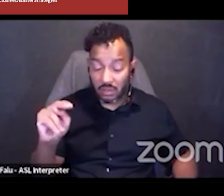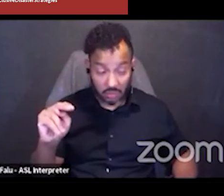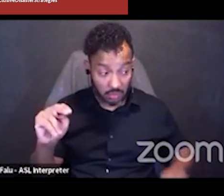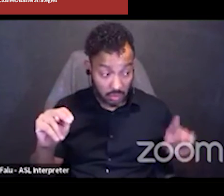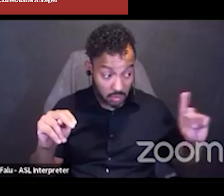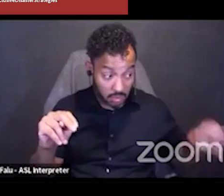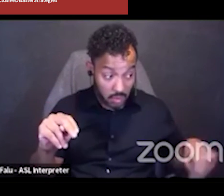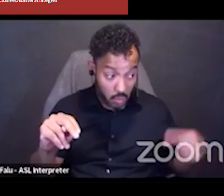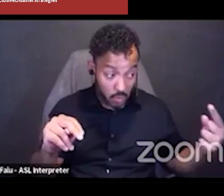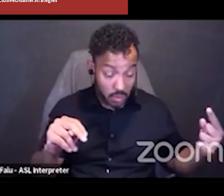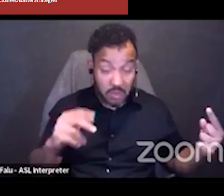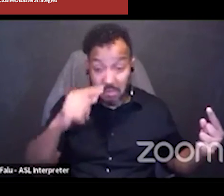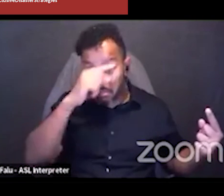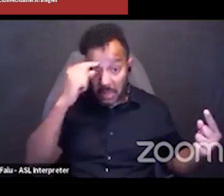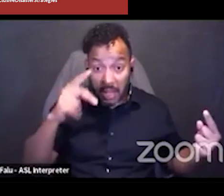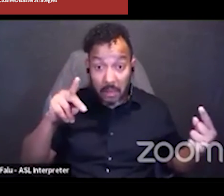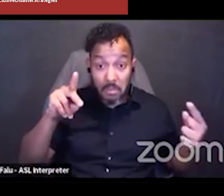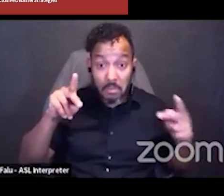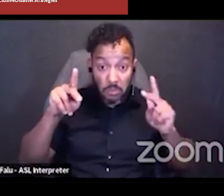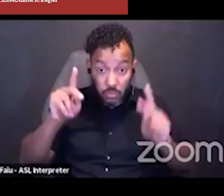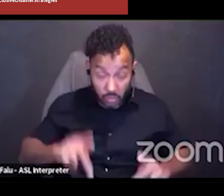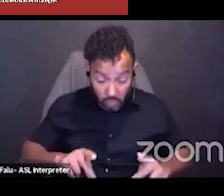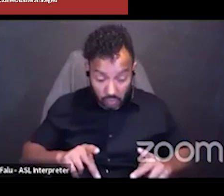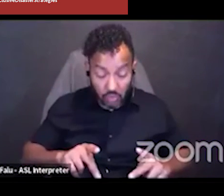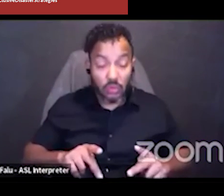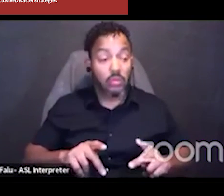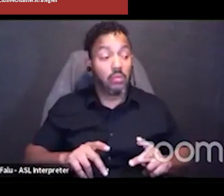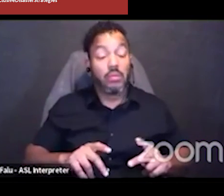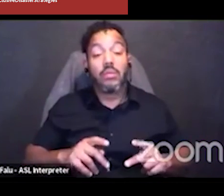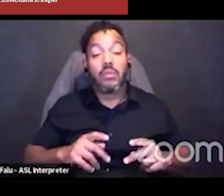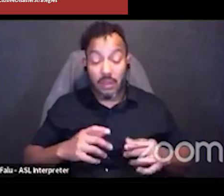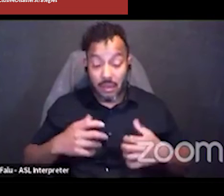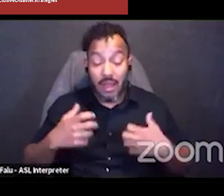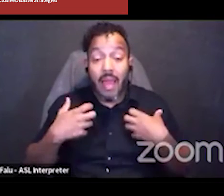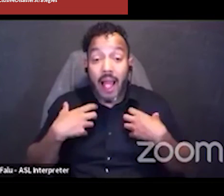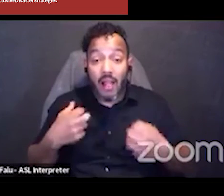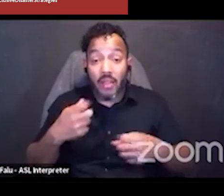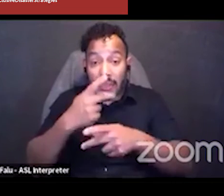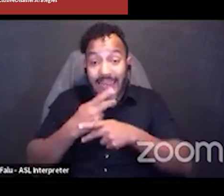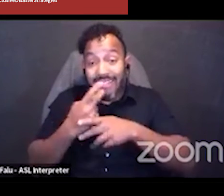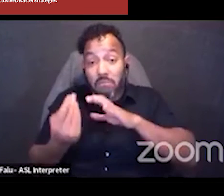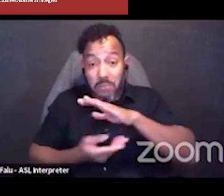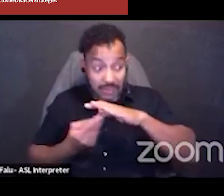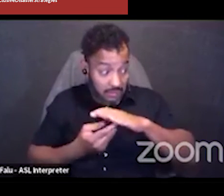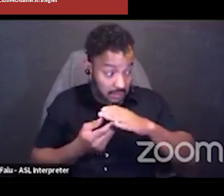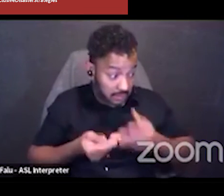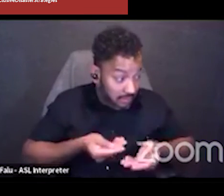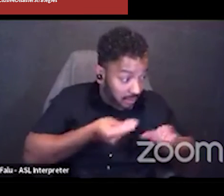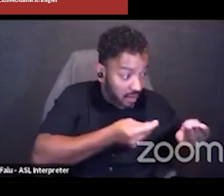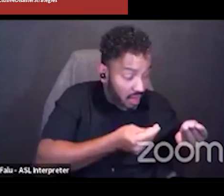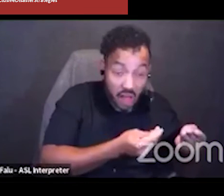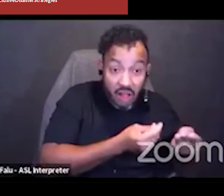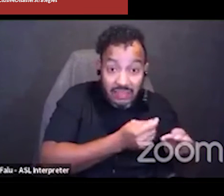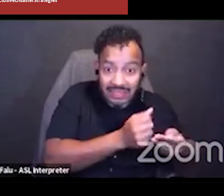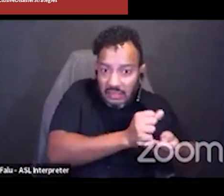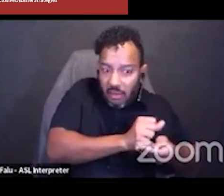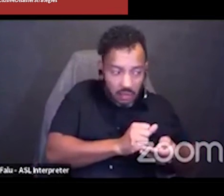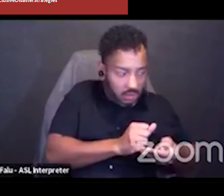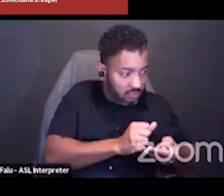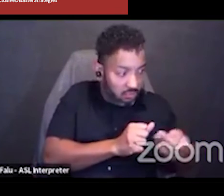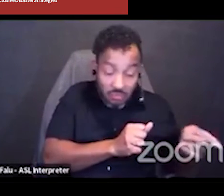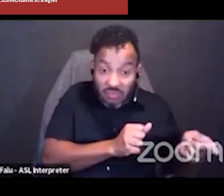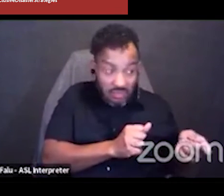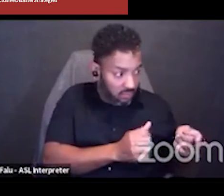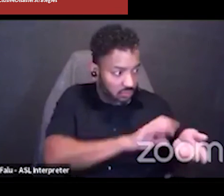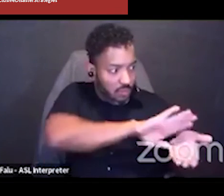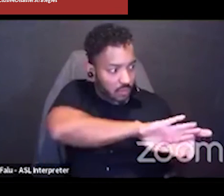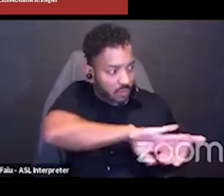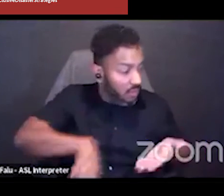Basic health care, we at The Partnership have disability hotline, disability and disaster